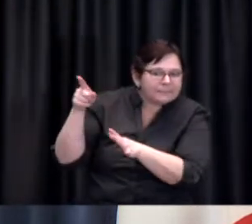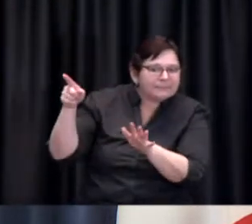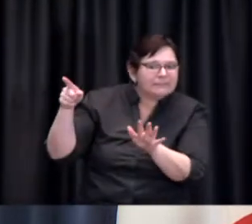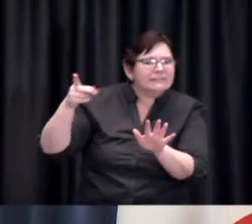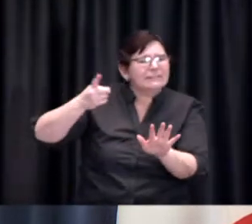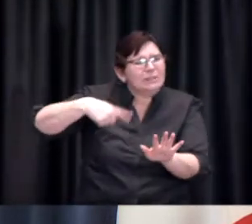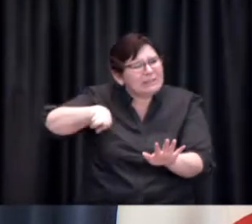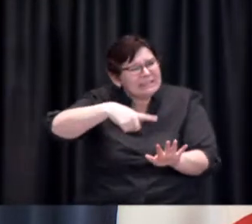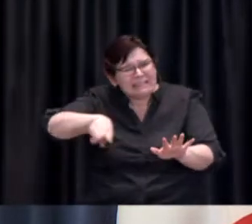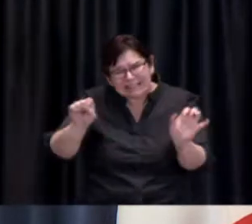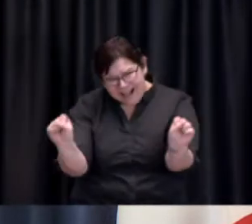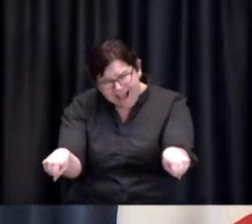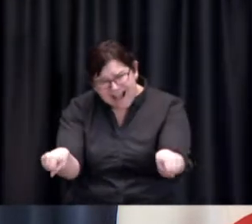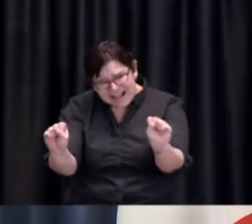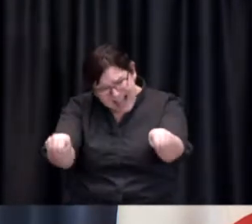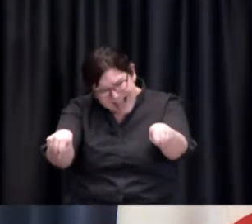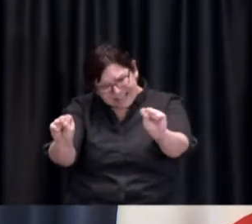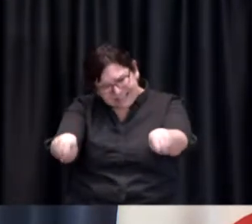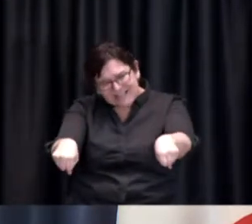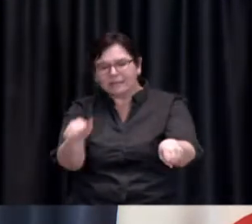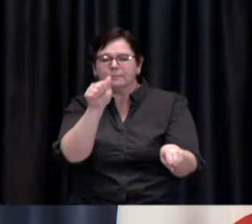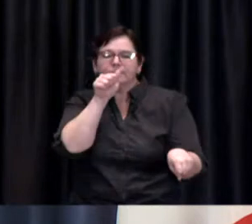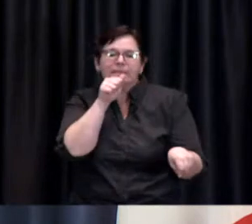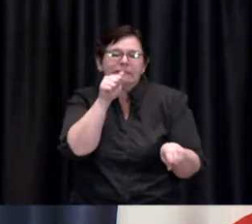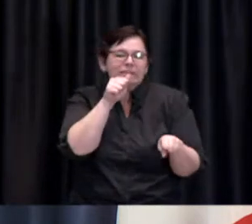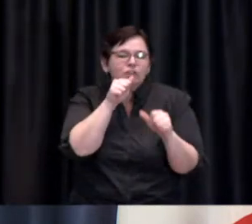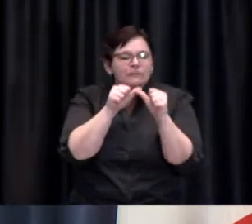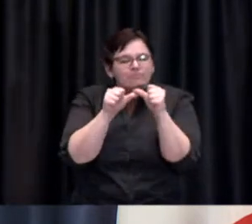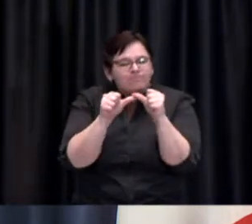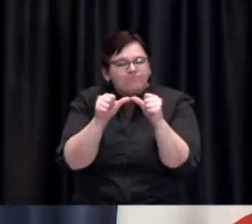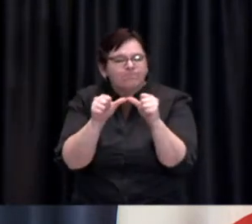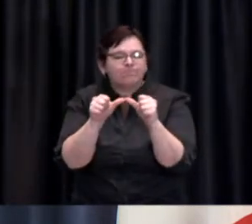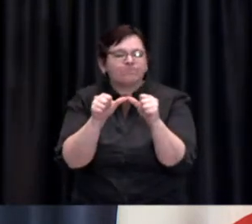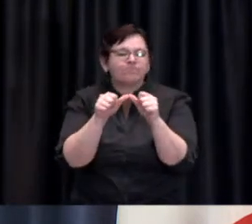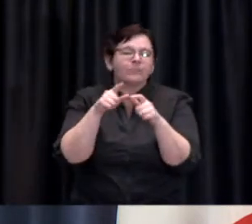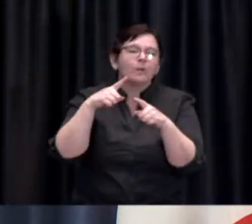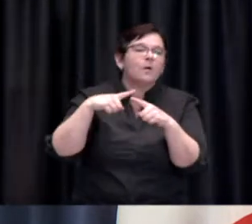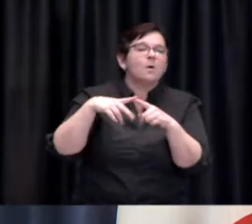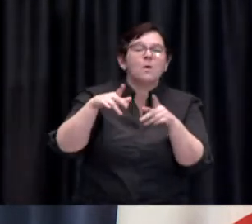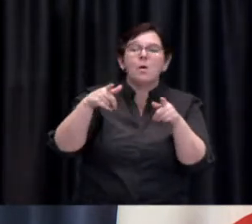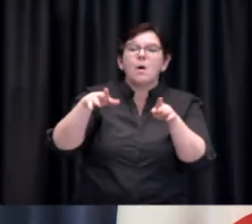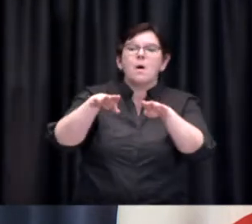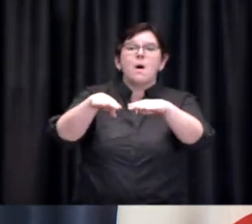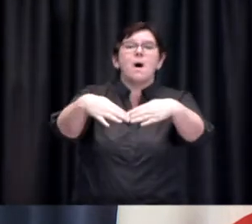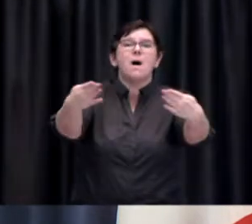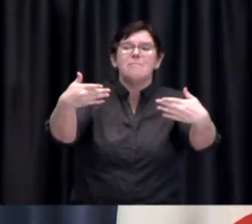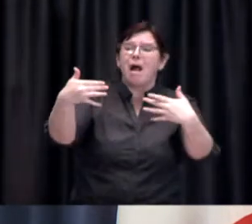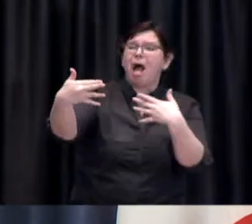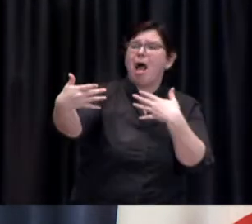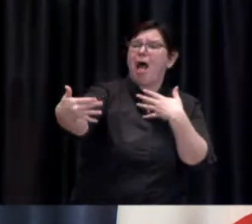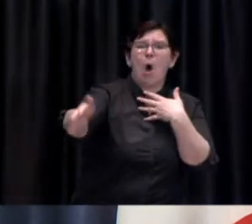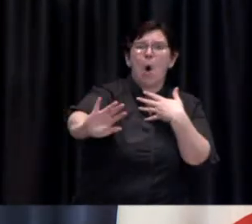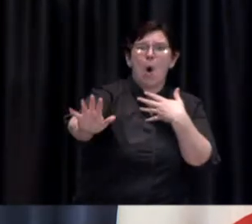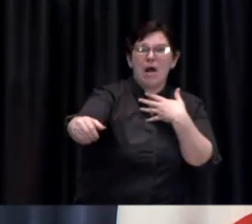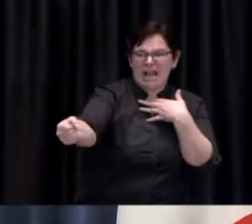the sooner we will get to where we all want to be, which is with COVID- 19 in the rearview mirror,